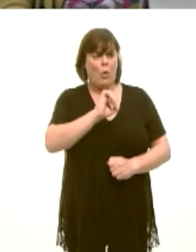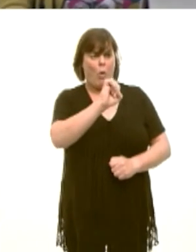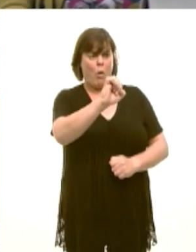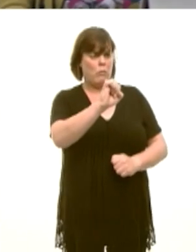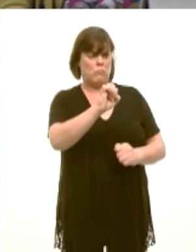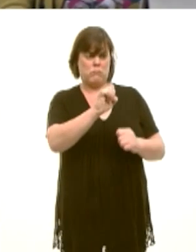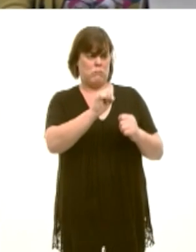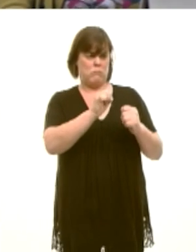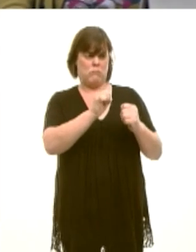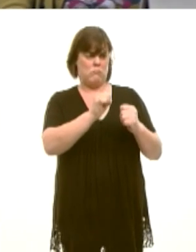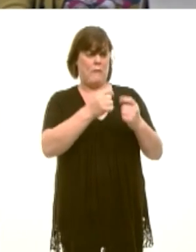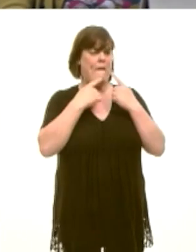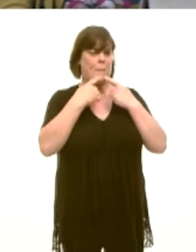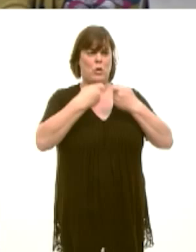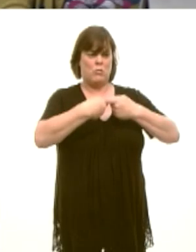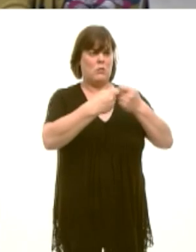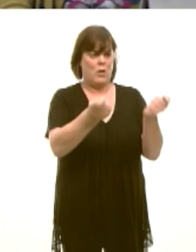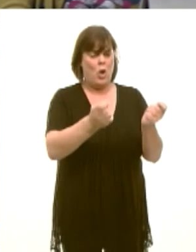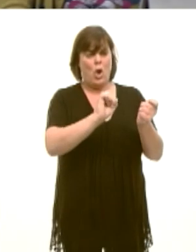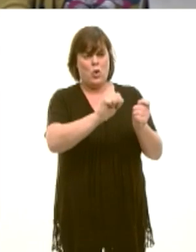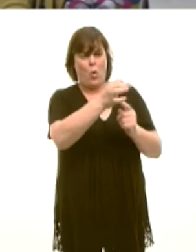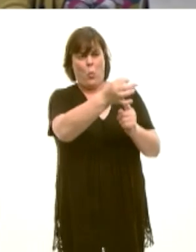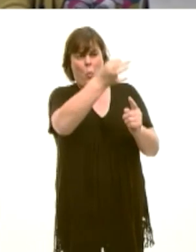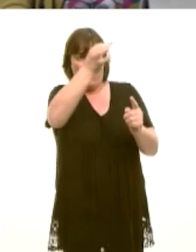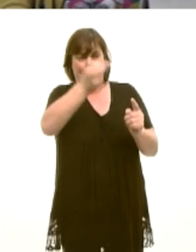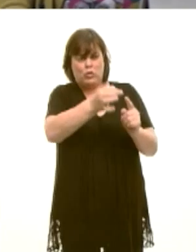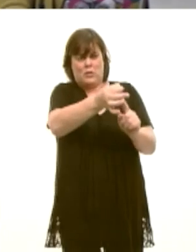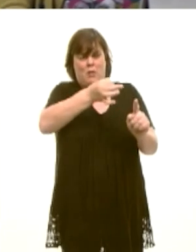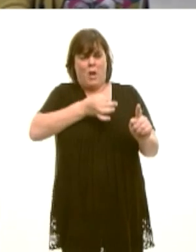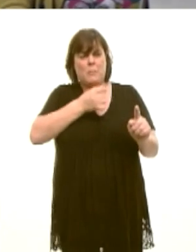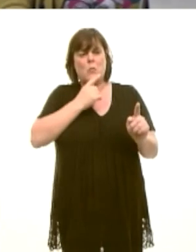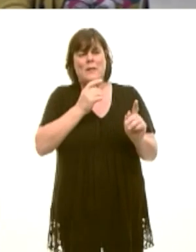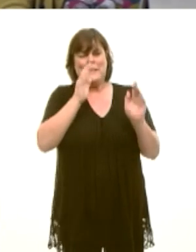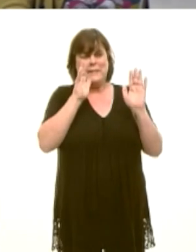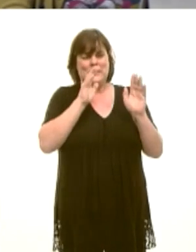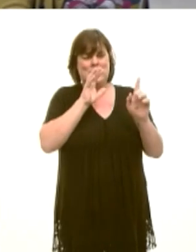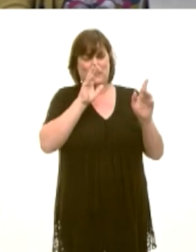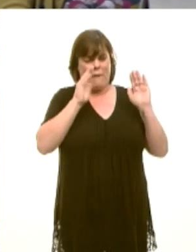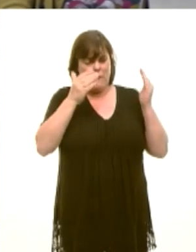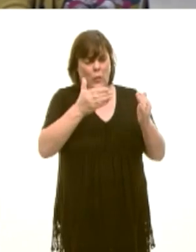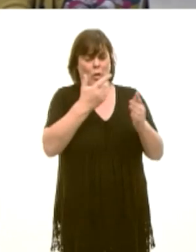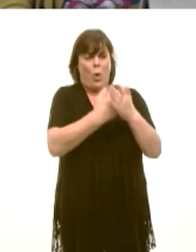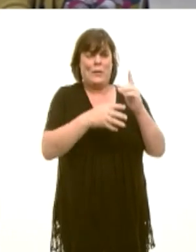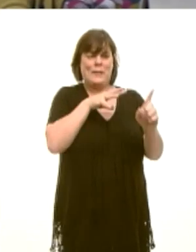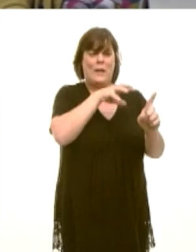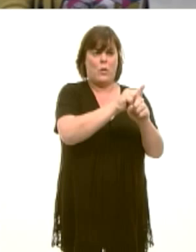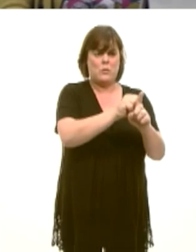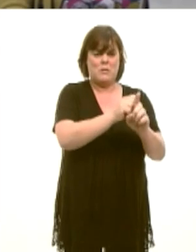Your own question this afternoon was about diagnosis. You said nothing about treatment times. [Interruption.] You said nothing about treatment times. [Interruption.] You have